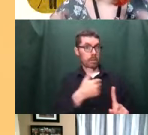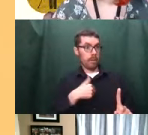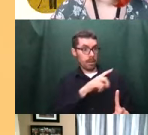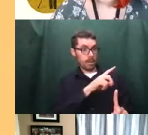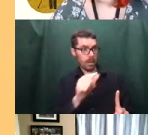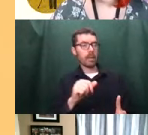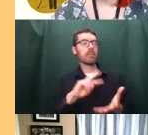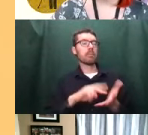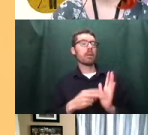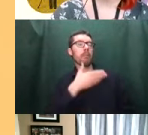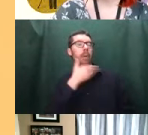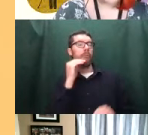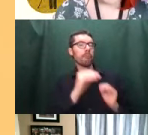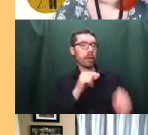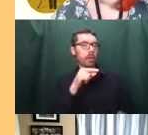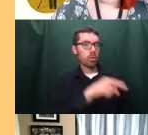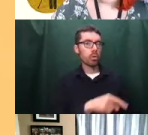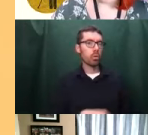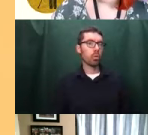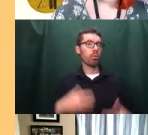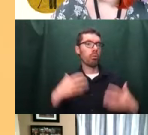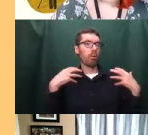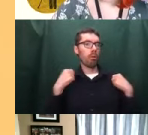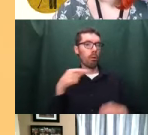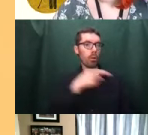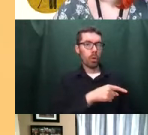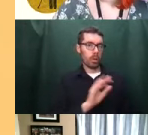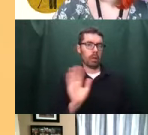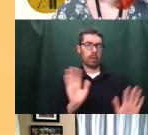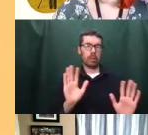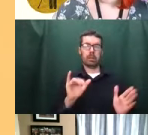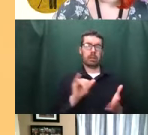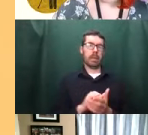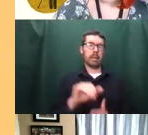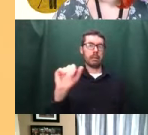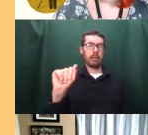cured". This is an ableist narrative that assumes that people are only capable of living